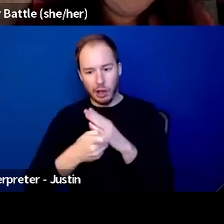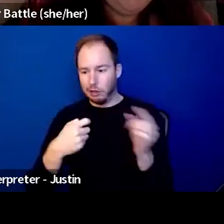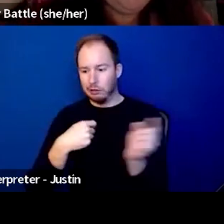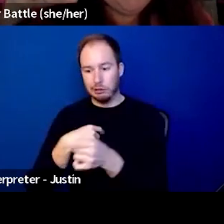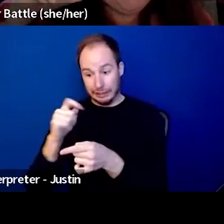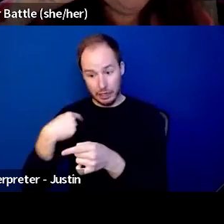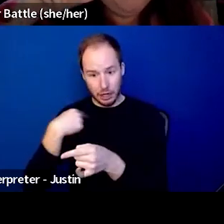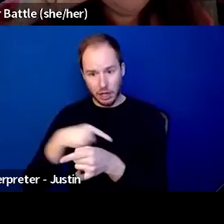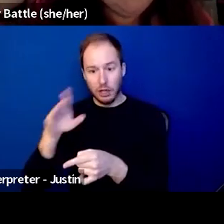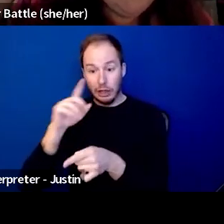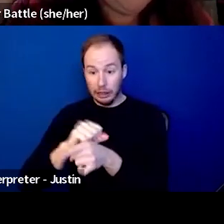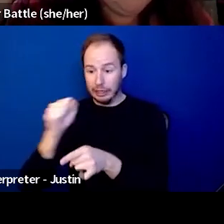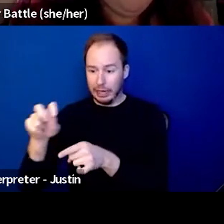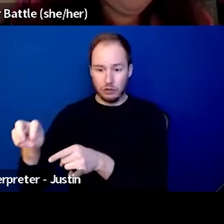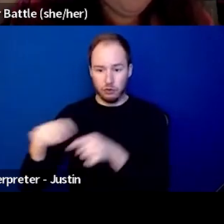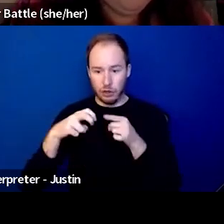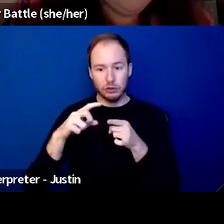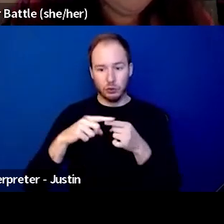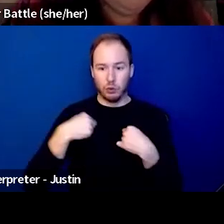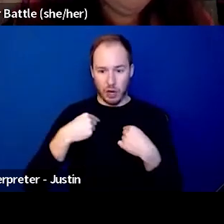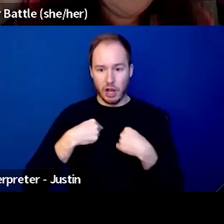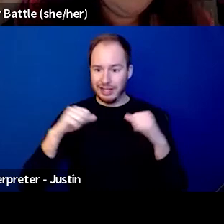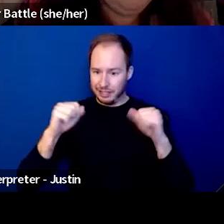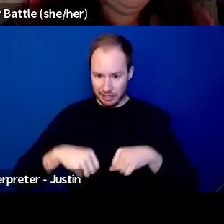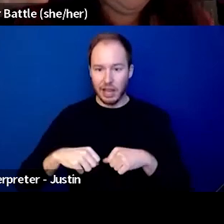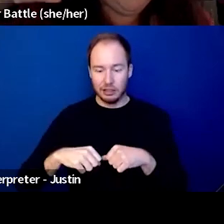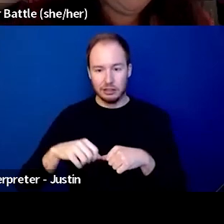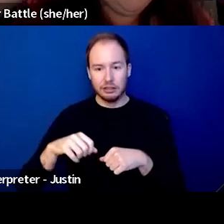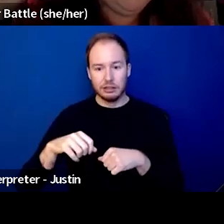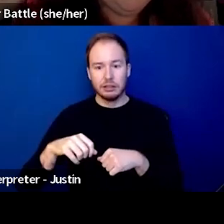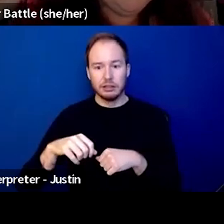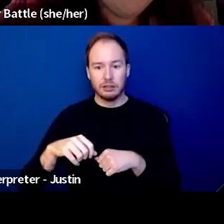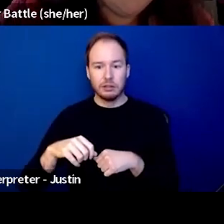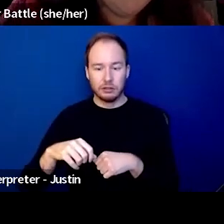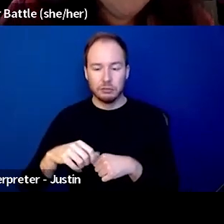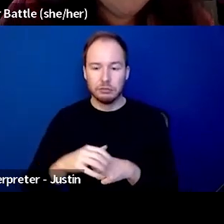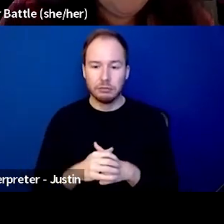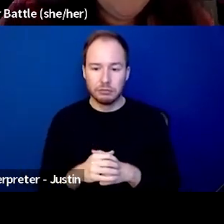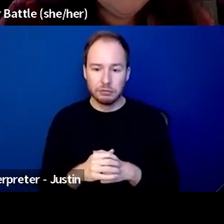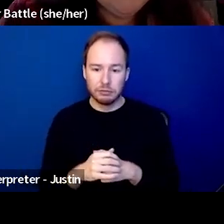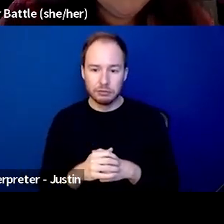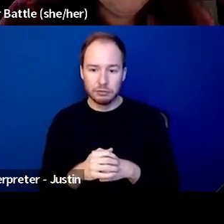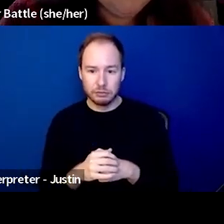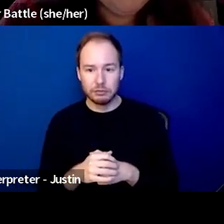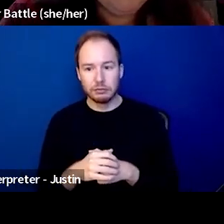then they do just directly connect that call over to that behavioral health clinician who's on site. In other parts of the country there